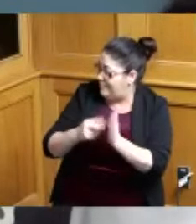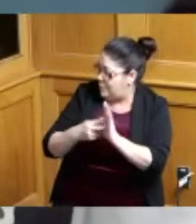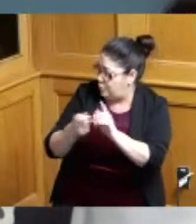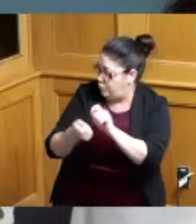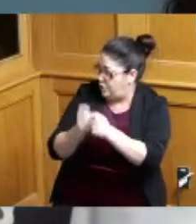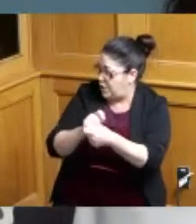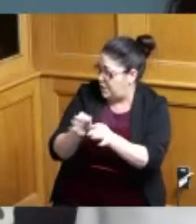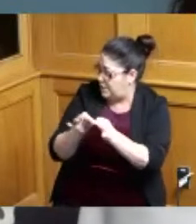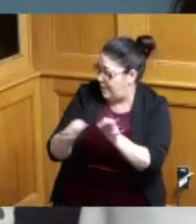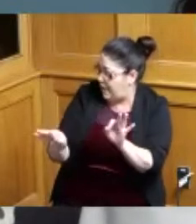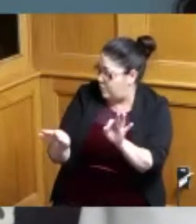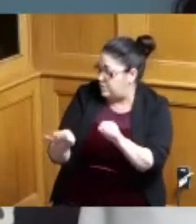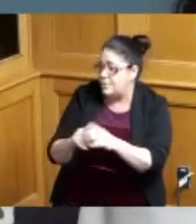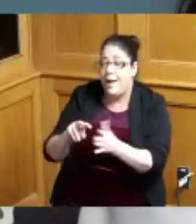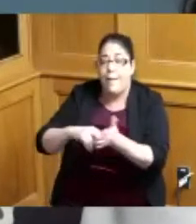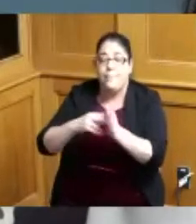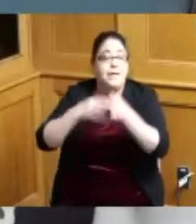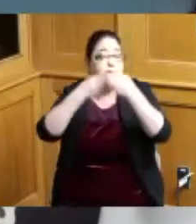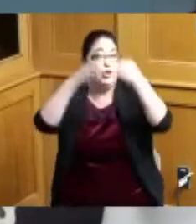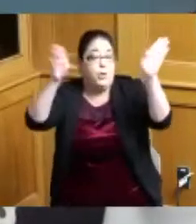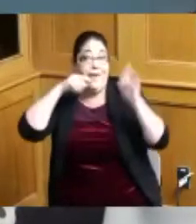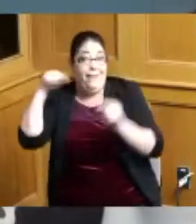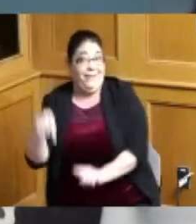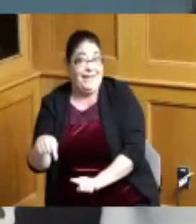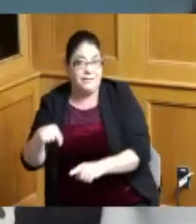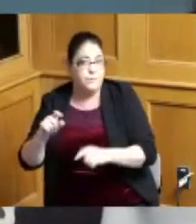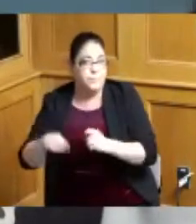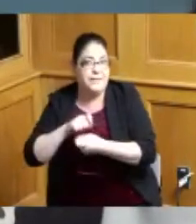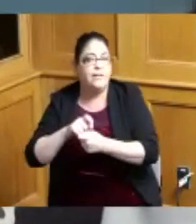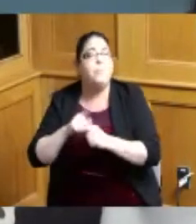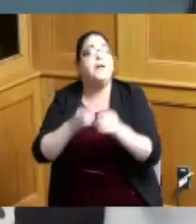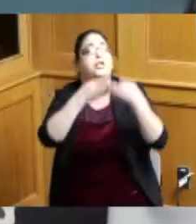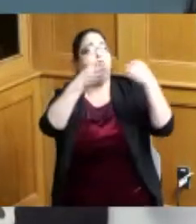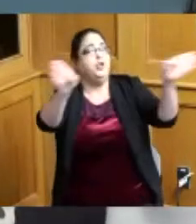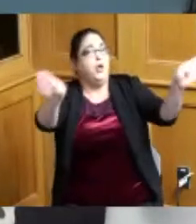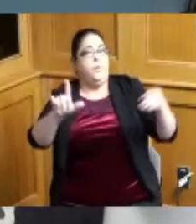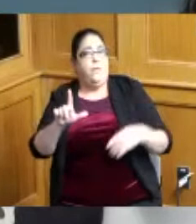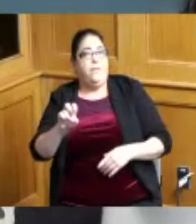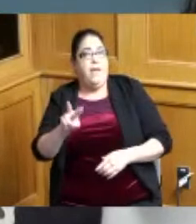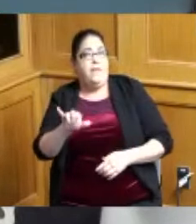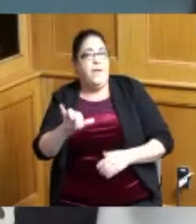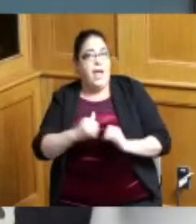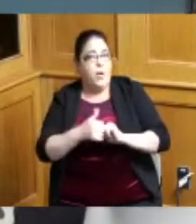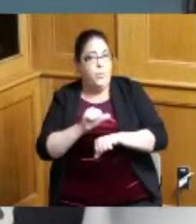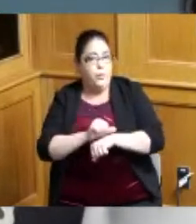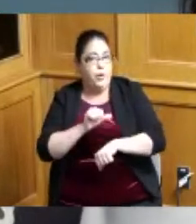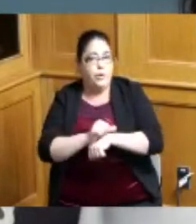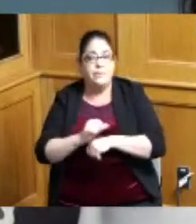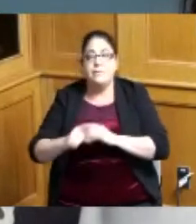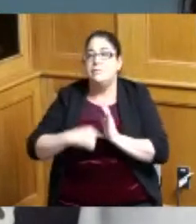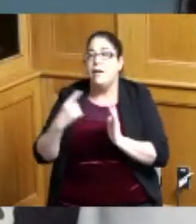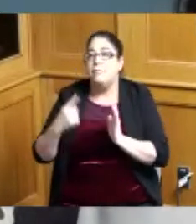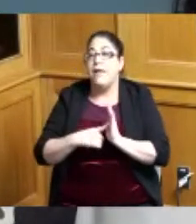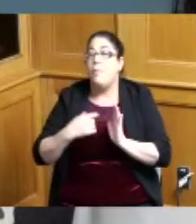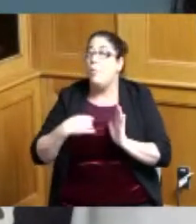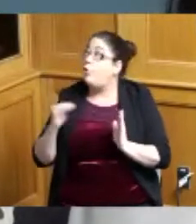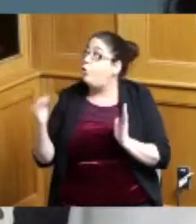in levies in general not this particular levy is that we sometimes put things on and it says